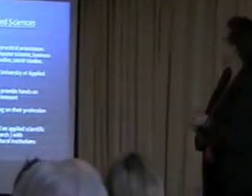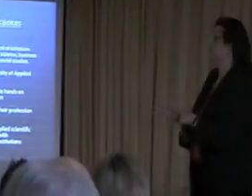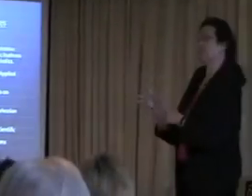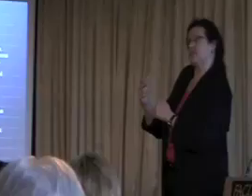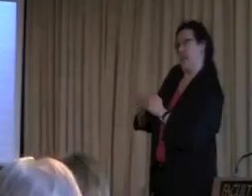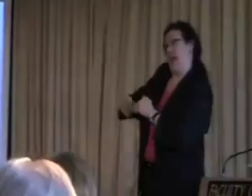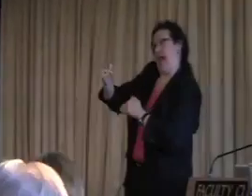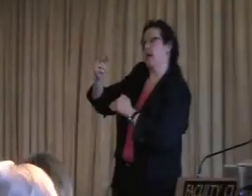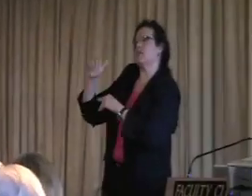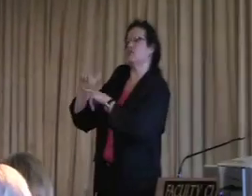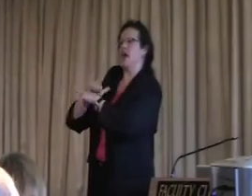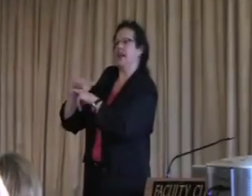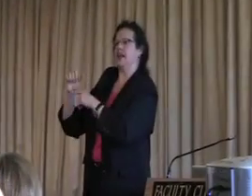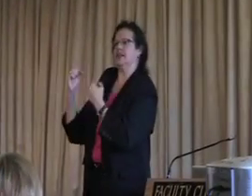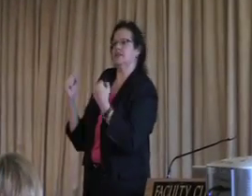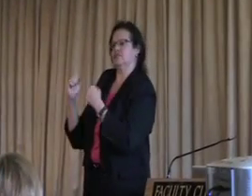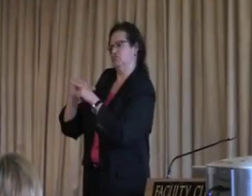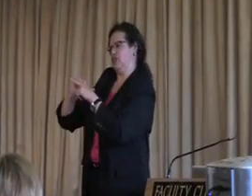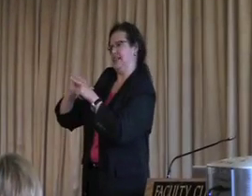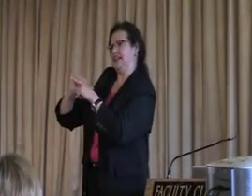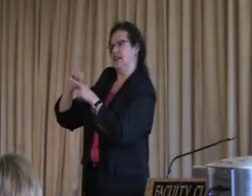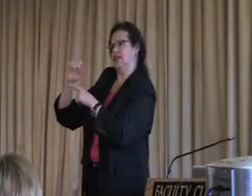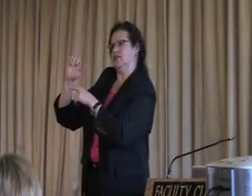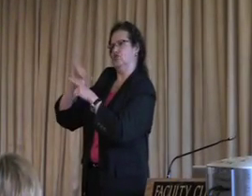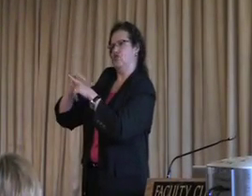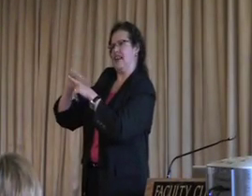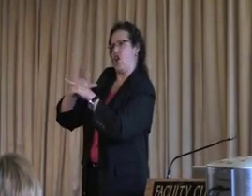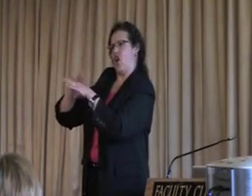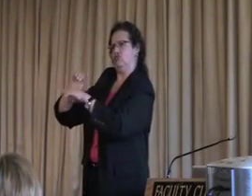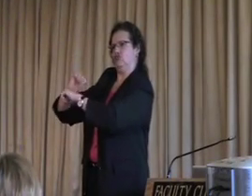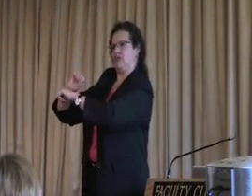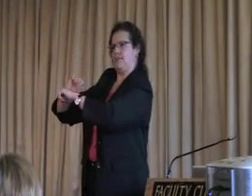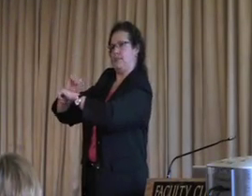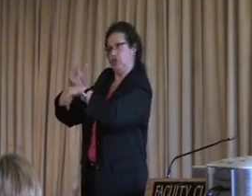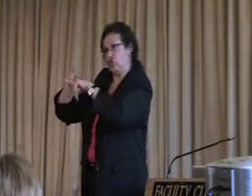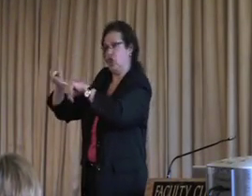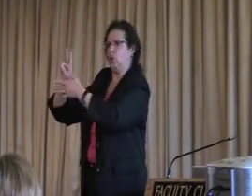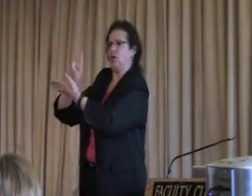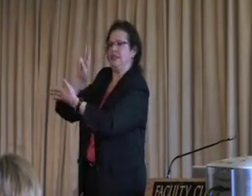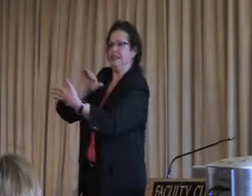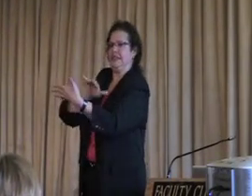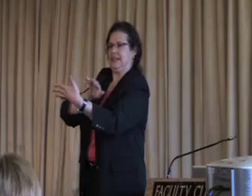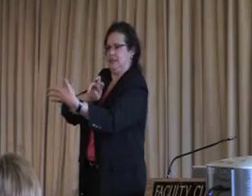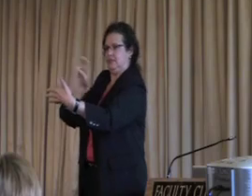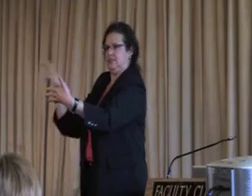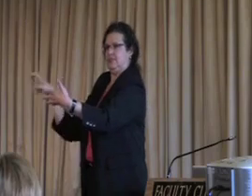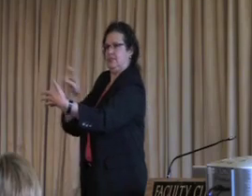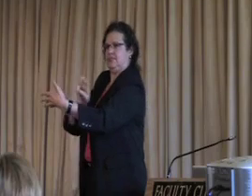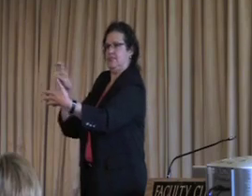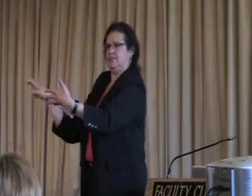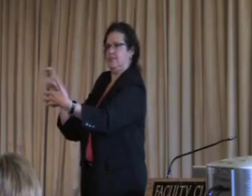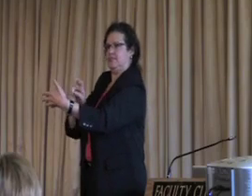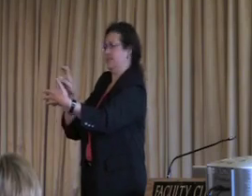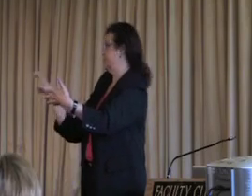work immediately in the community. There's a high degree of practical training, so there's